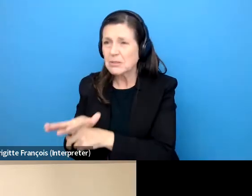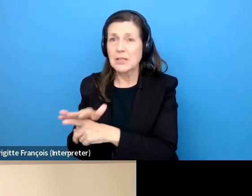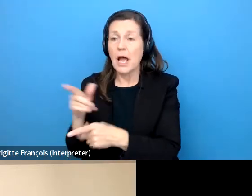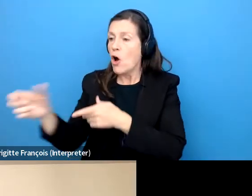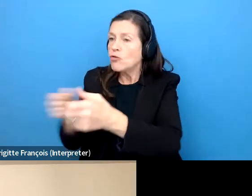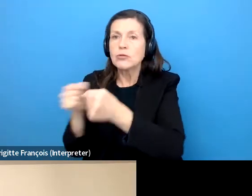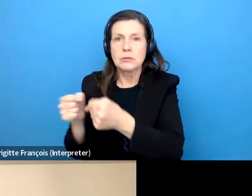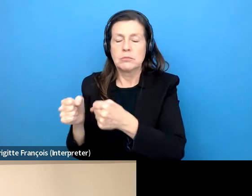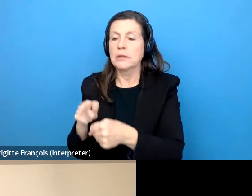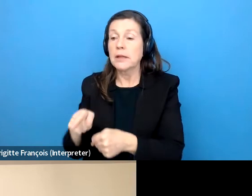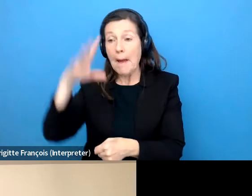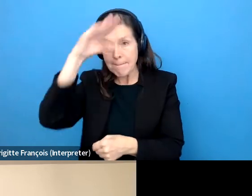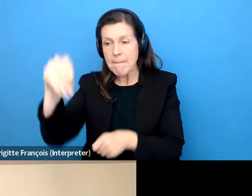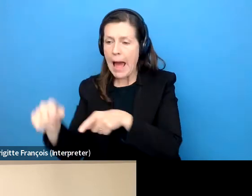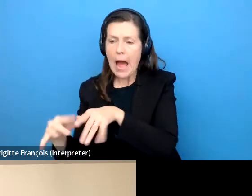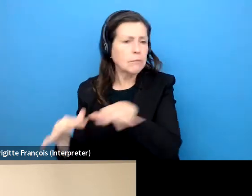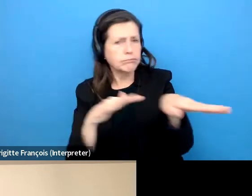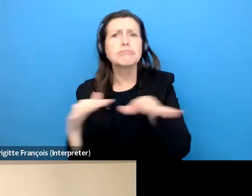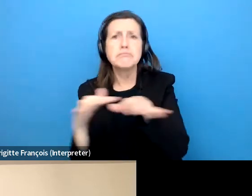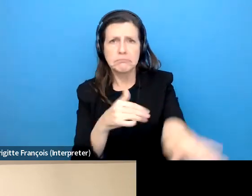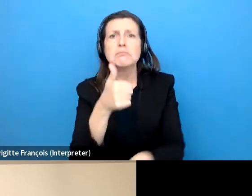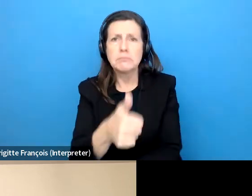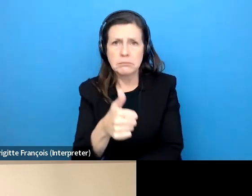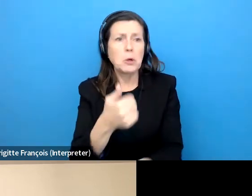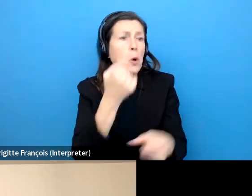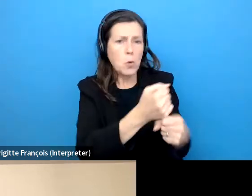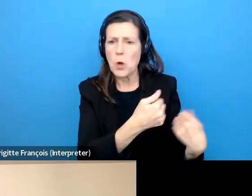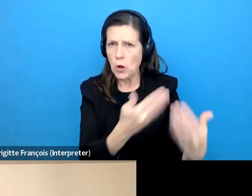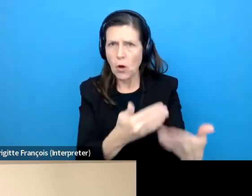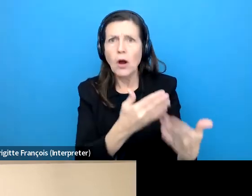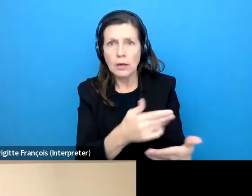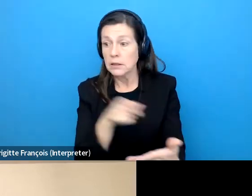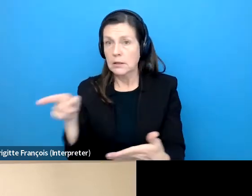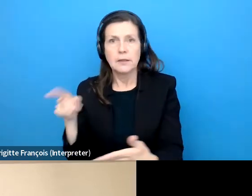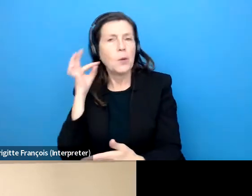Lack of available decent works, limited information on migration.